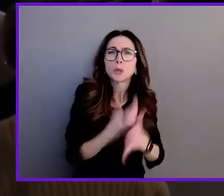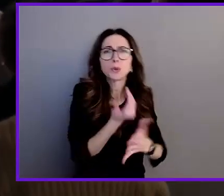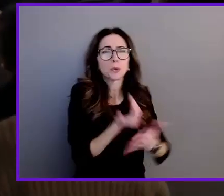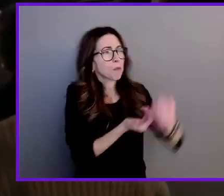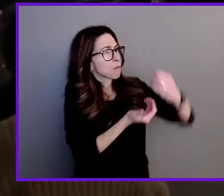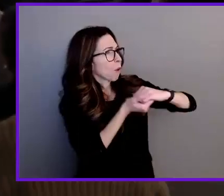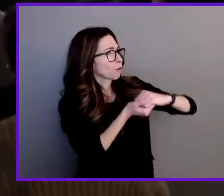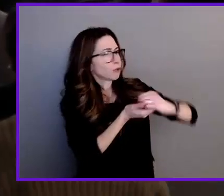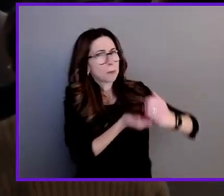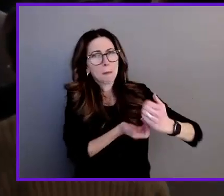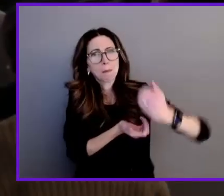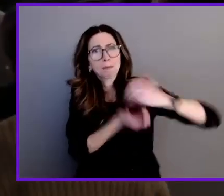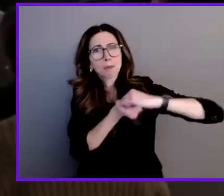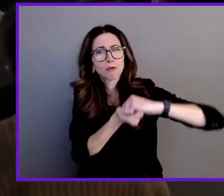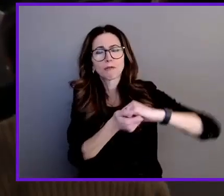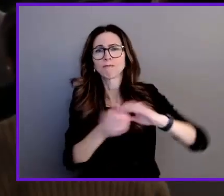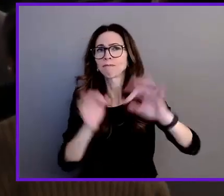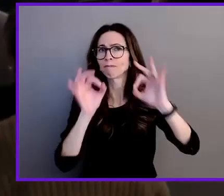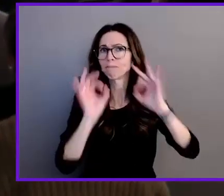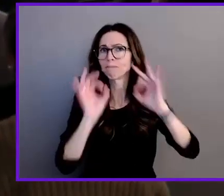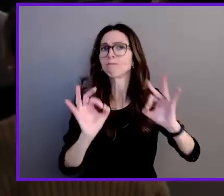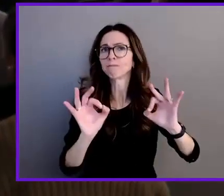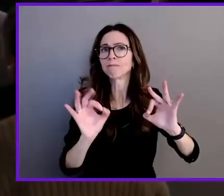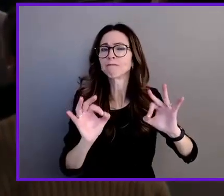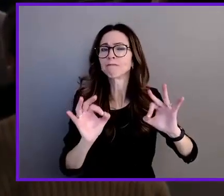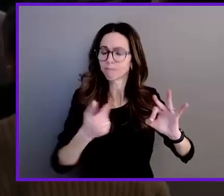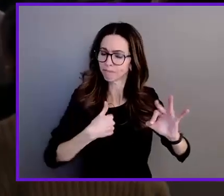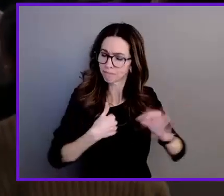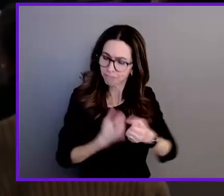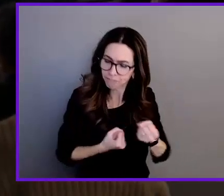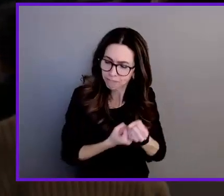to the Council’s commitment to the North. As an organization